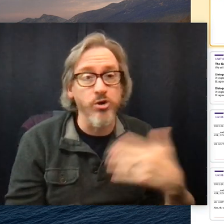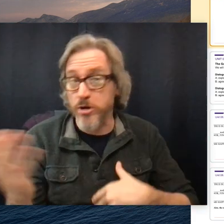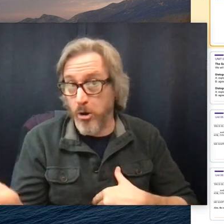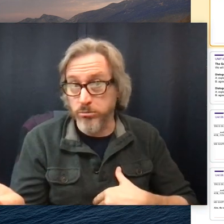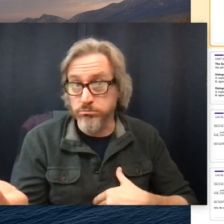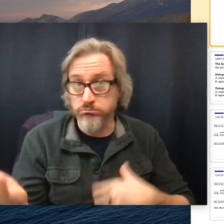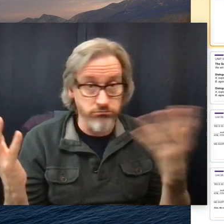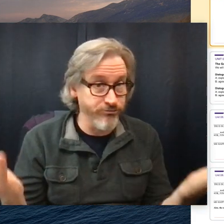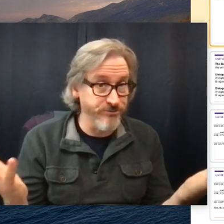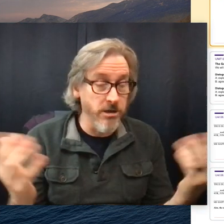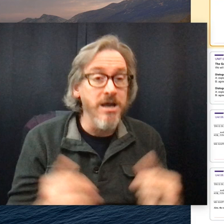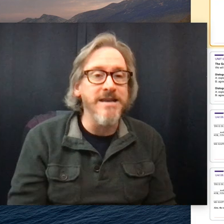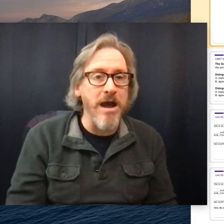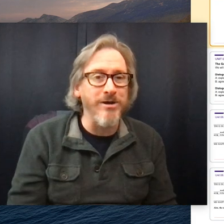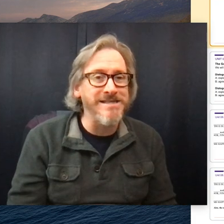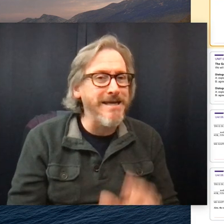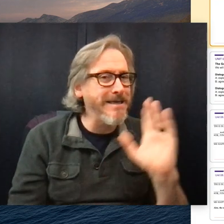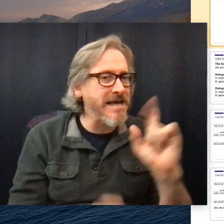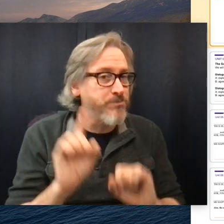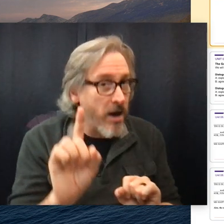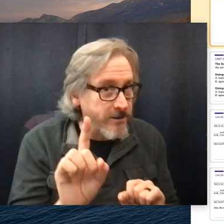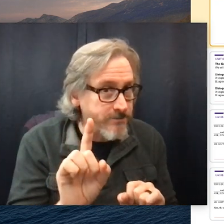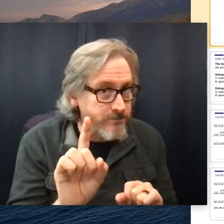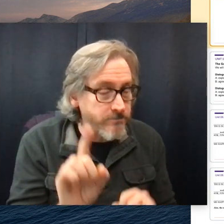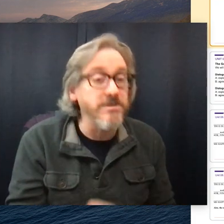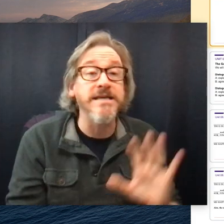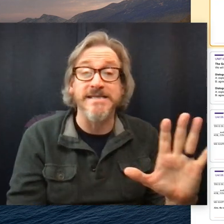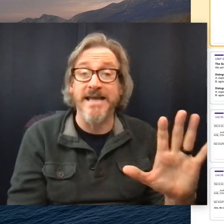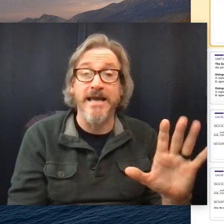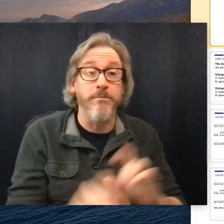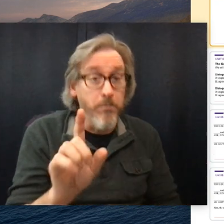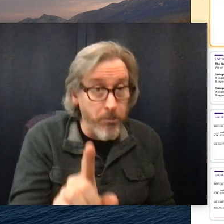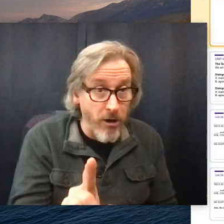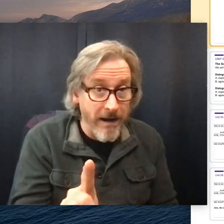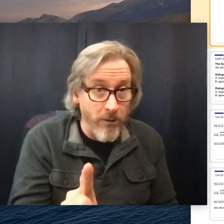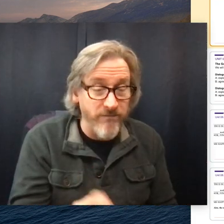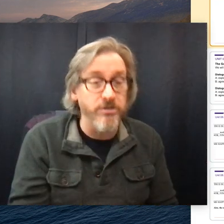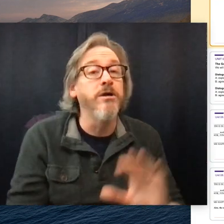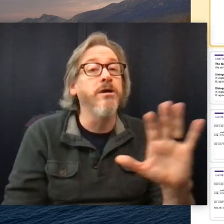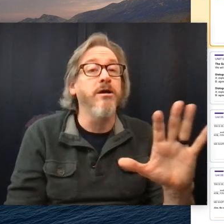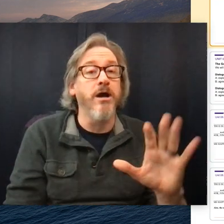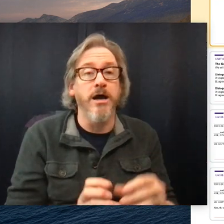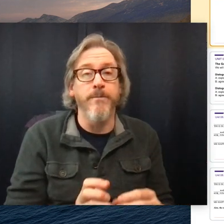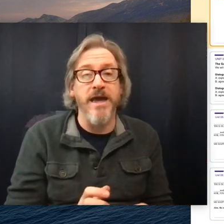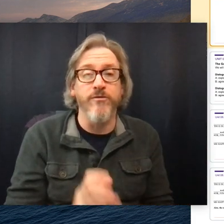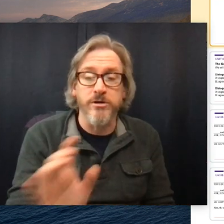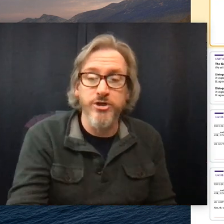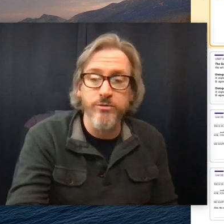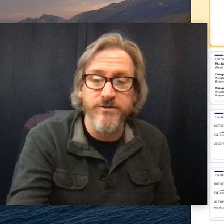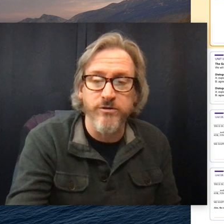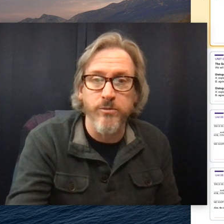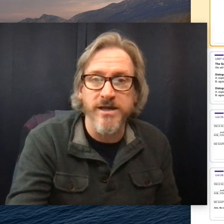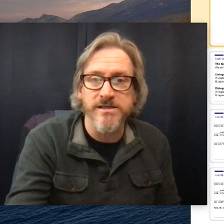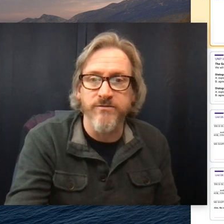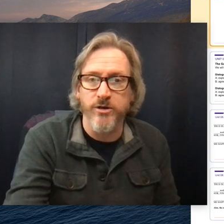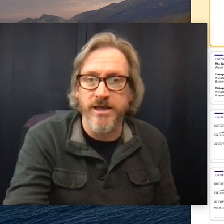or no now it's yes but yes I can bought however um and there are two different ways of looking